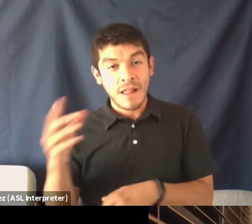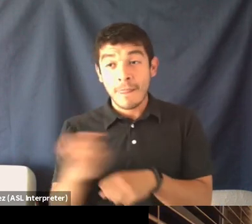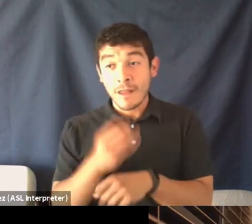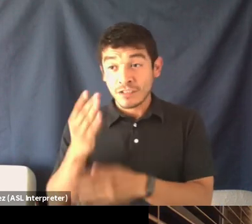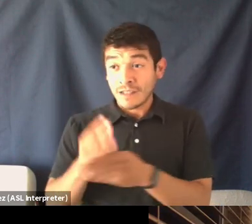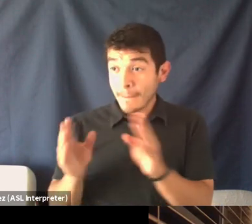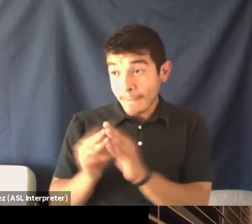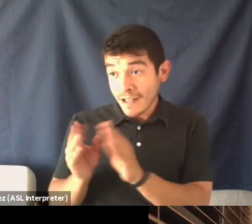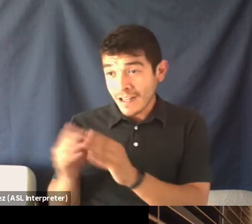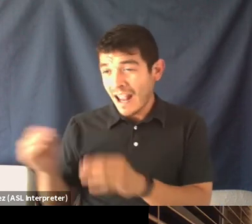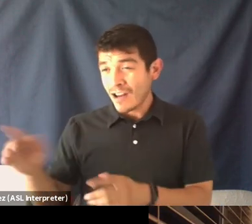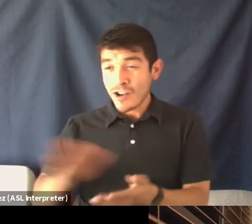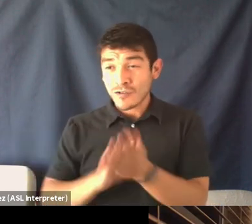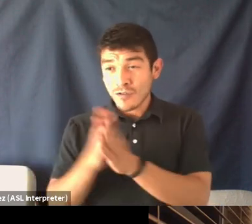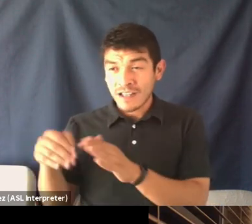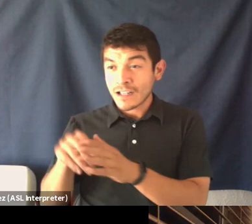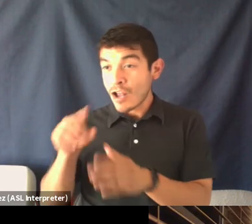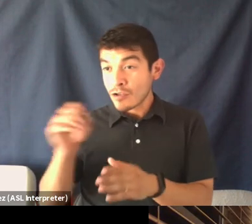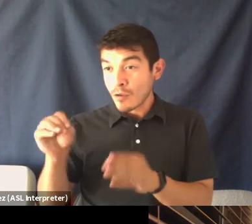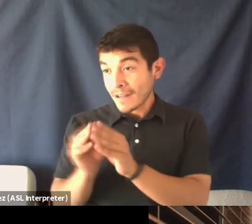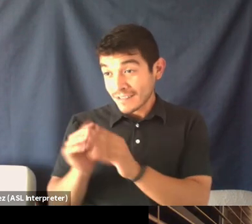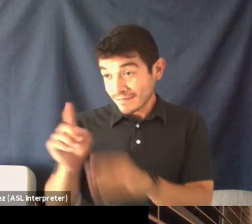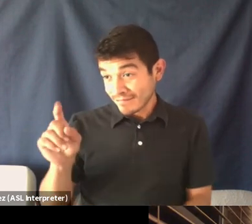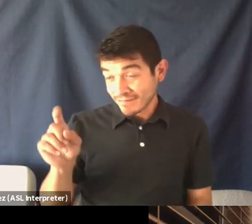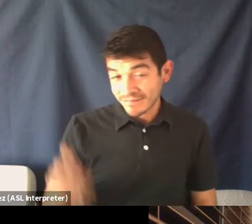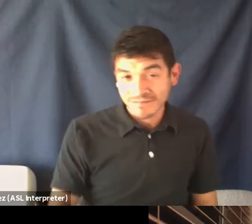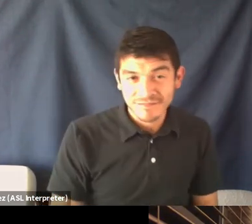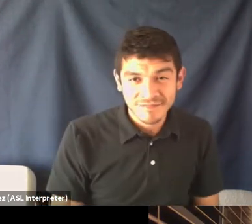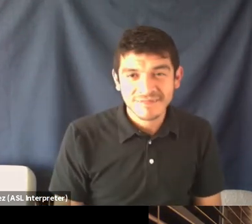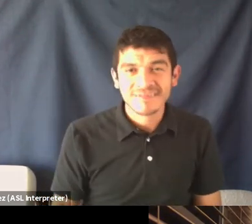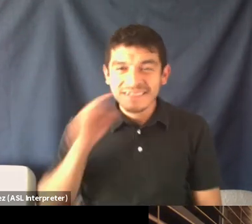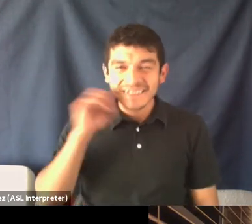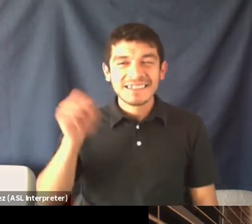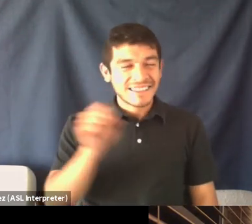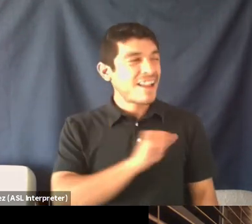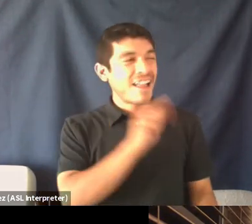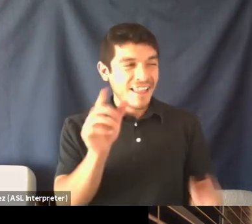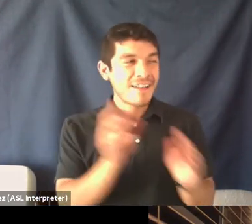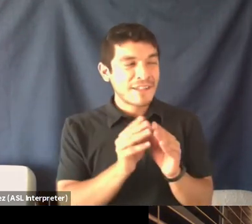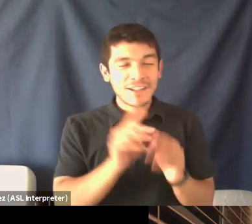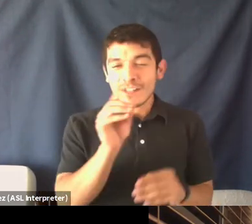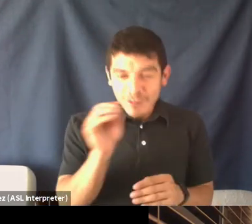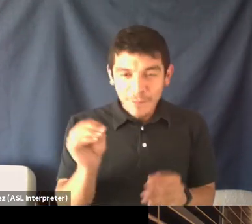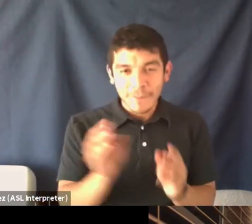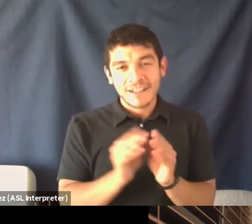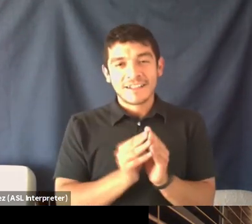and as they turned into Zoom meetings? Yeah, all of the meetings are Zoom meetings. All the meetings are, you know.